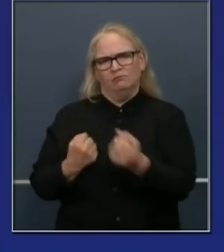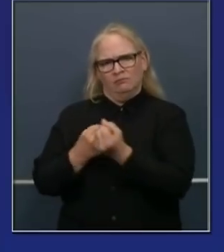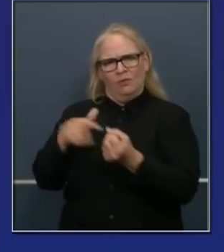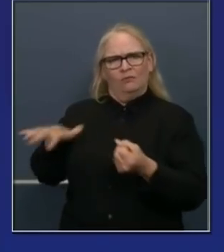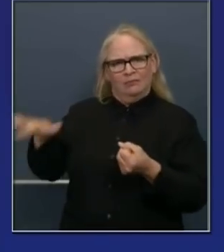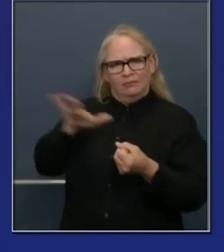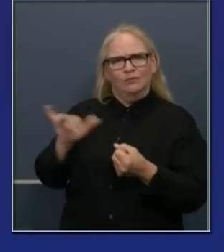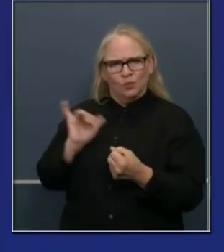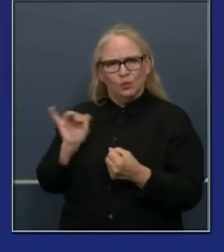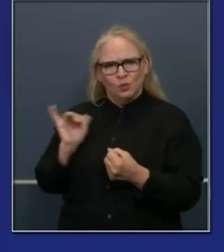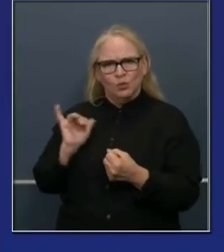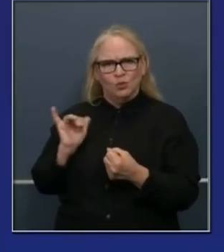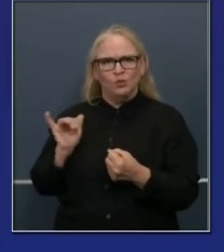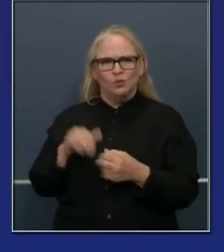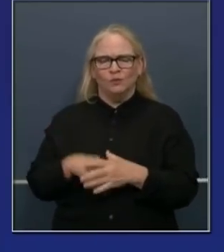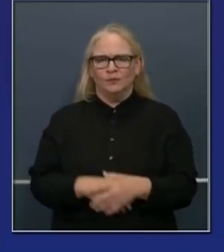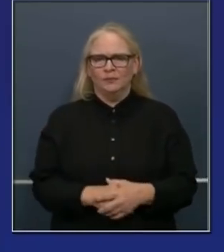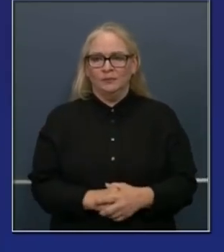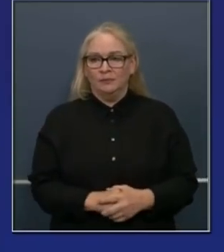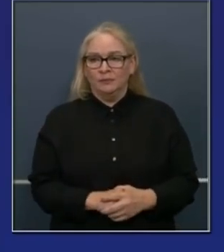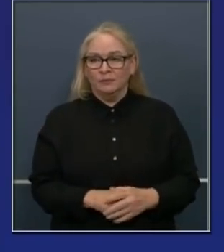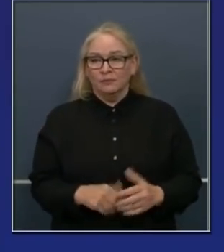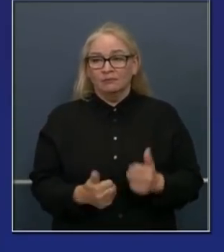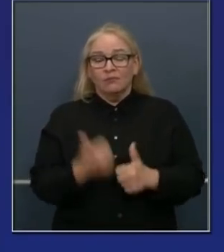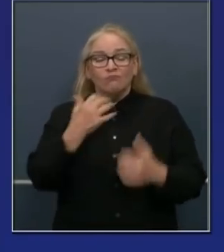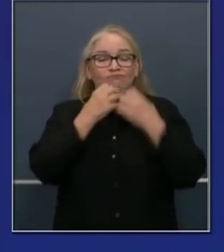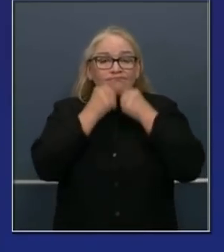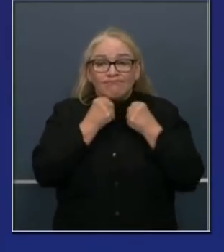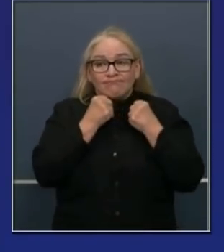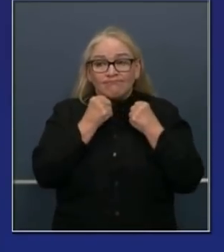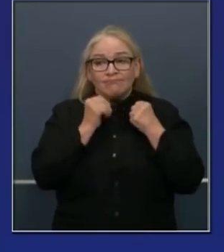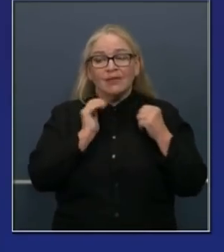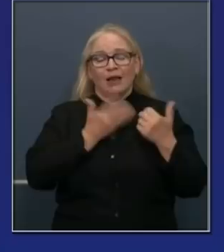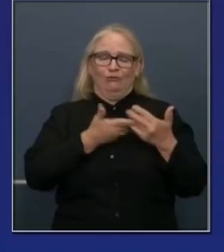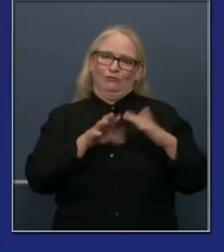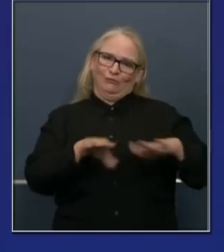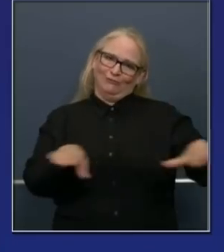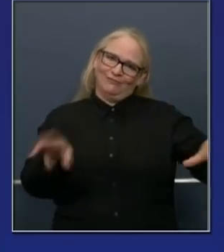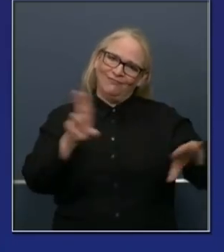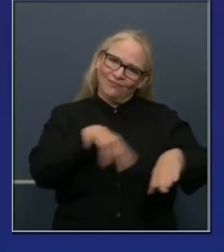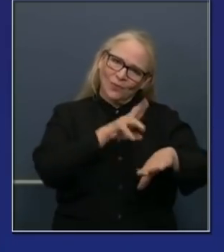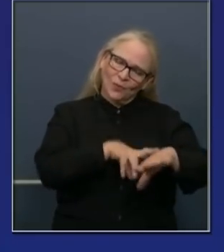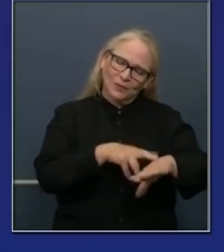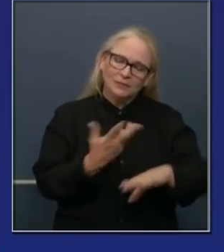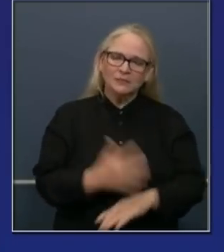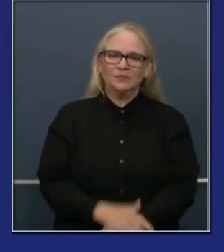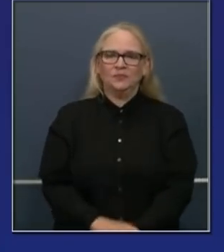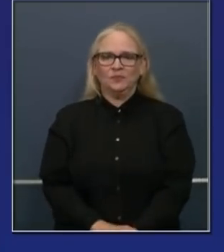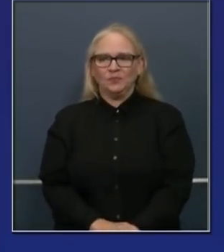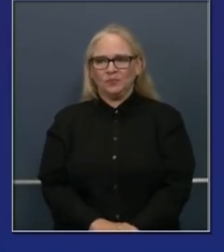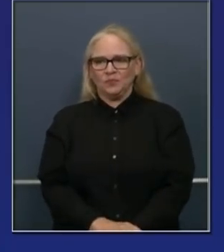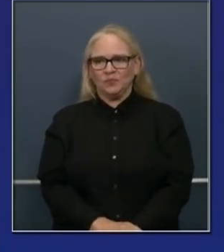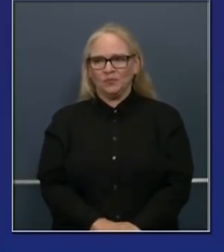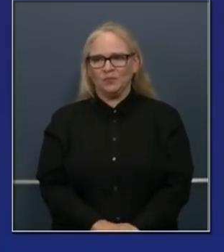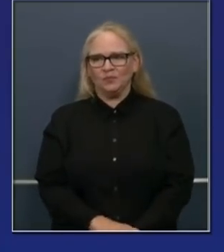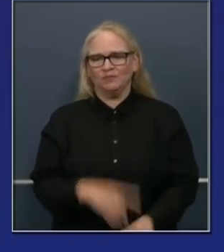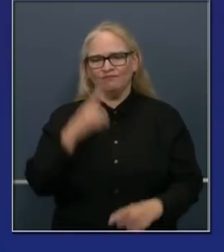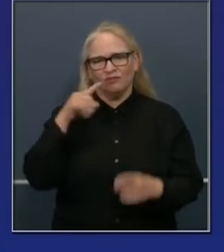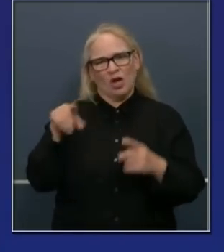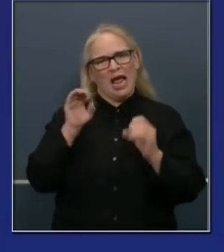HEALTH OF OUR CHILDREN. WE HAVE TO HAVE THEIR BACKS AS WELL INCLUDING OBVIOUSLY THE